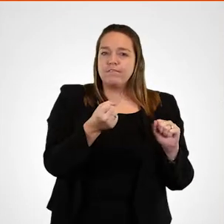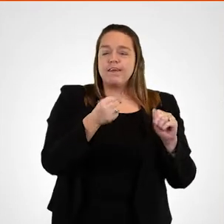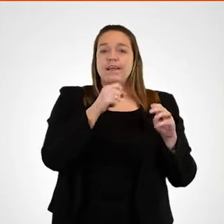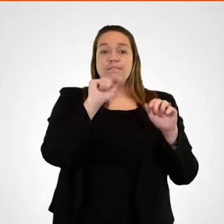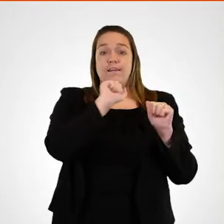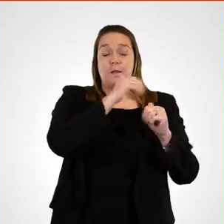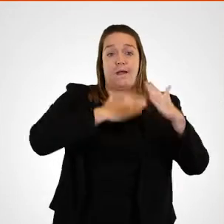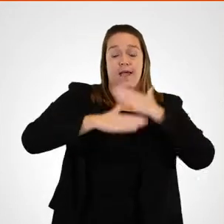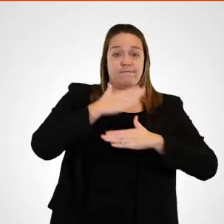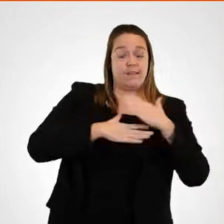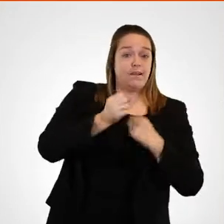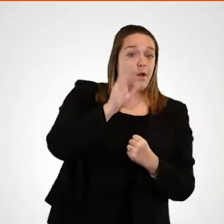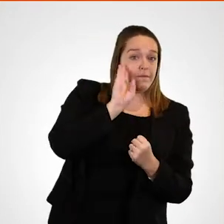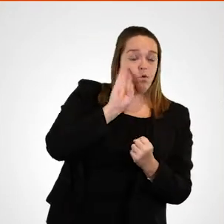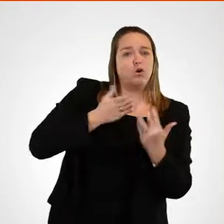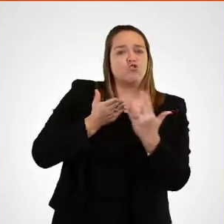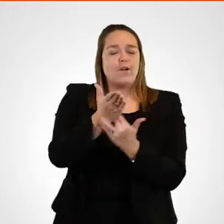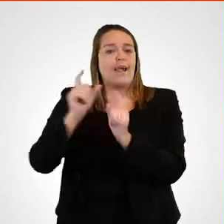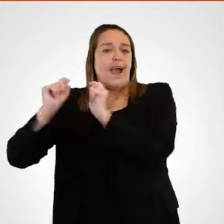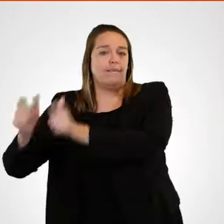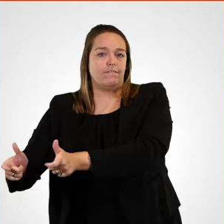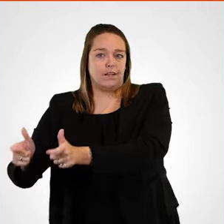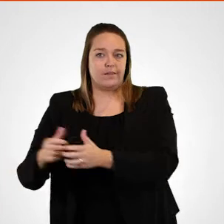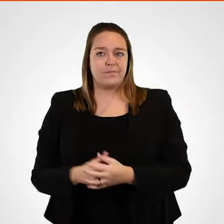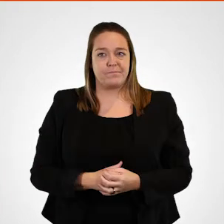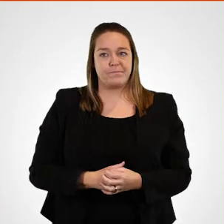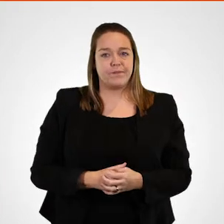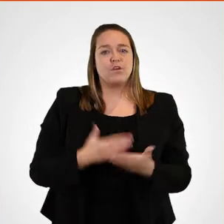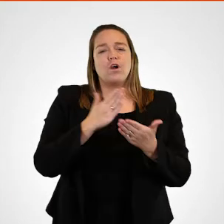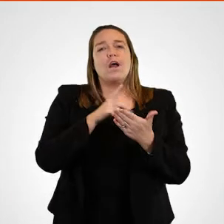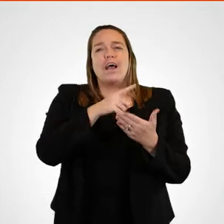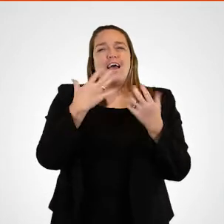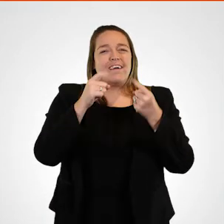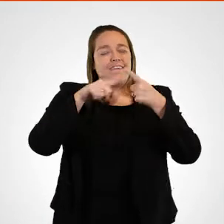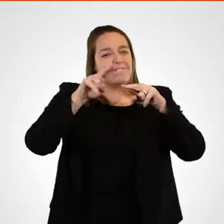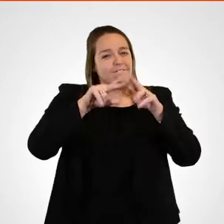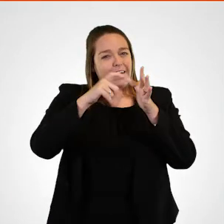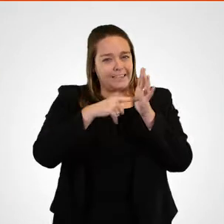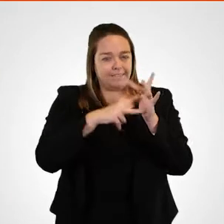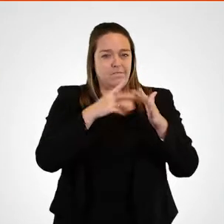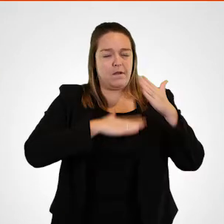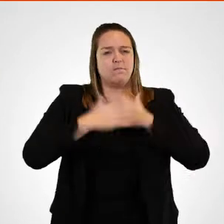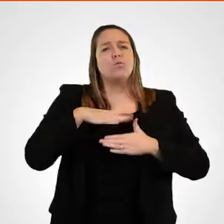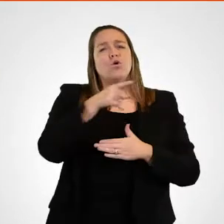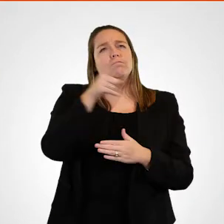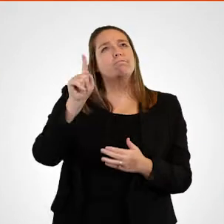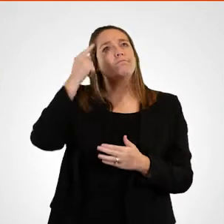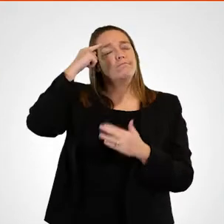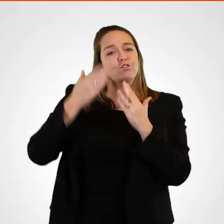before, during and after. And that's really one of the takeaways that I want you to have from this video,